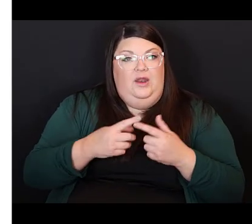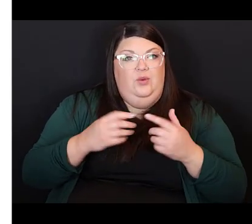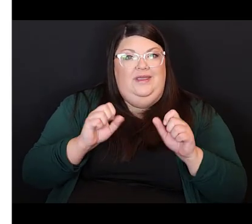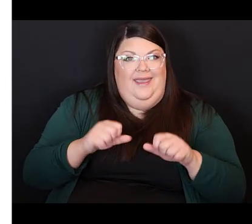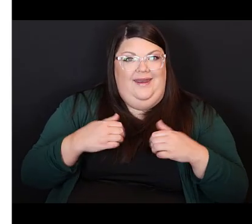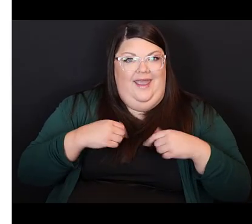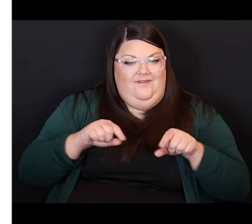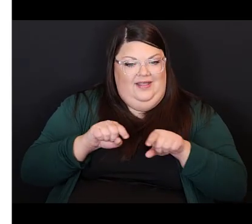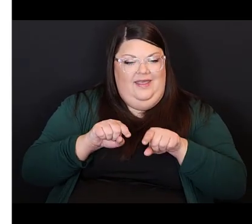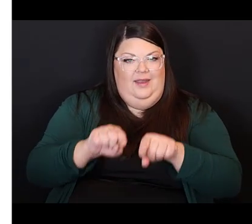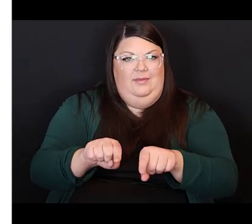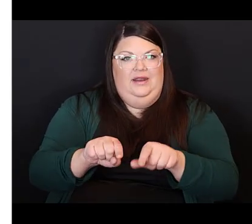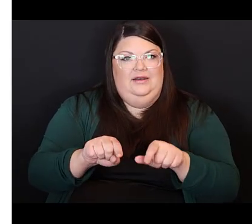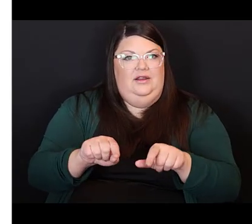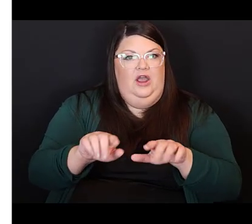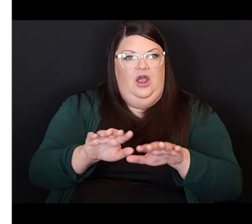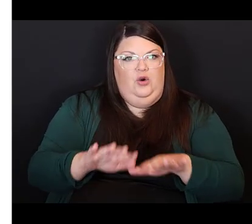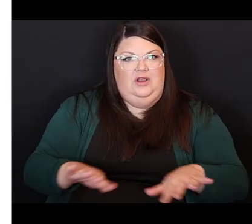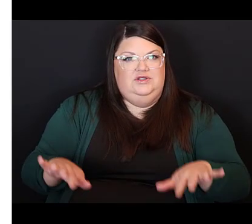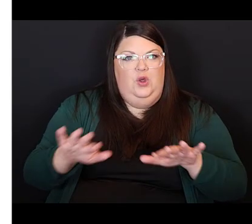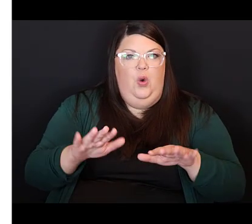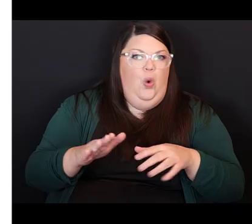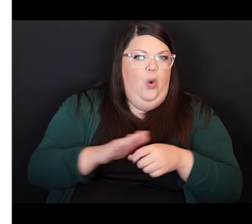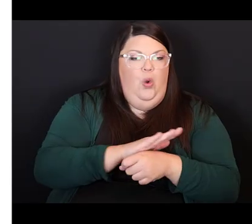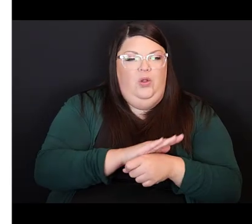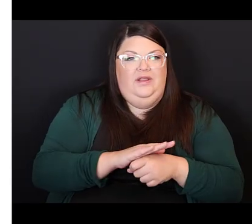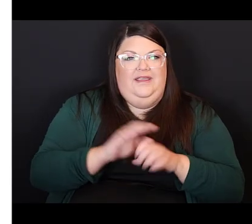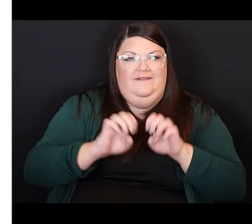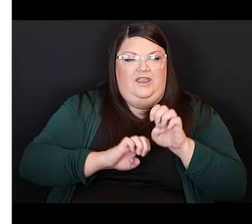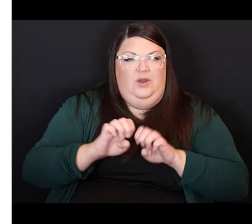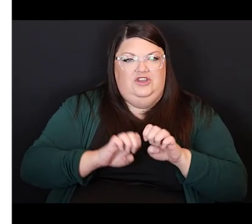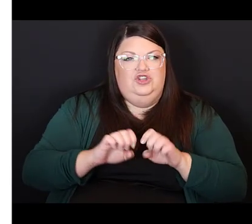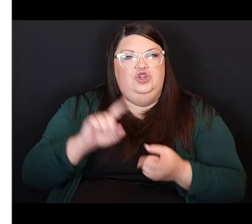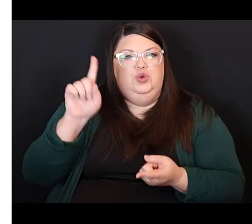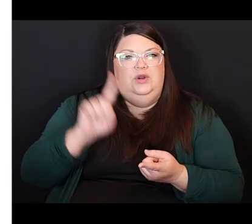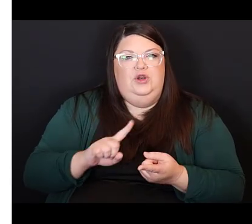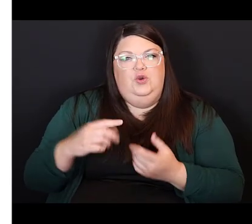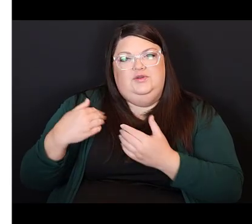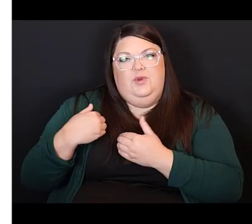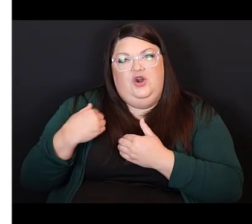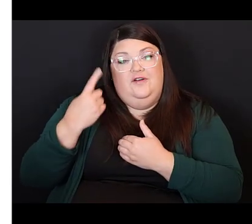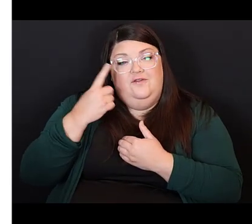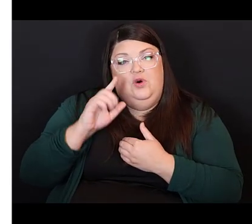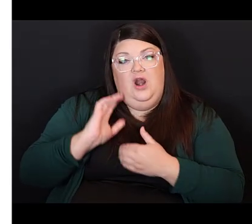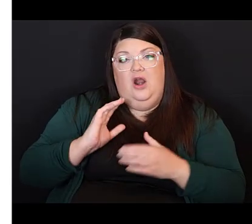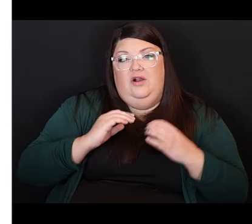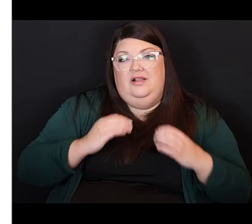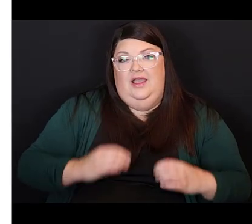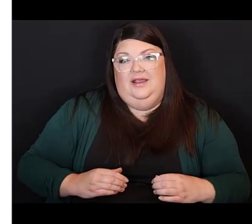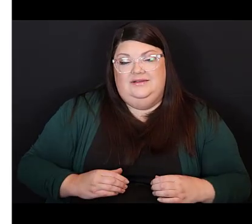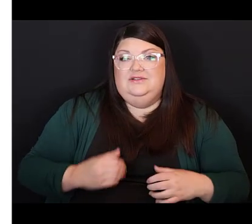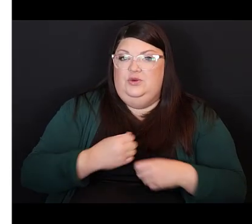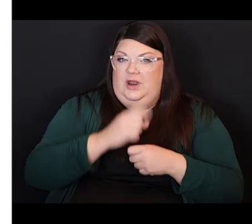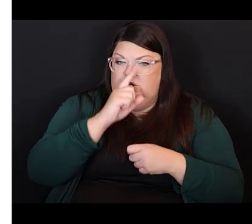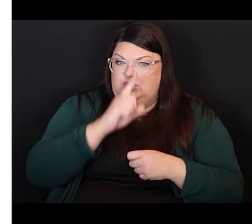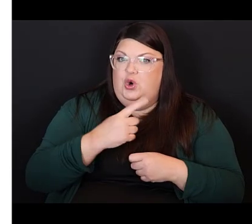across the whole evaluation to reduce burden for our clients. This ensures that we are being